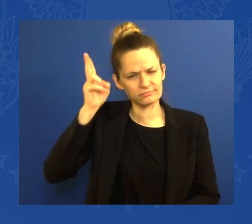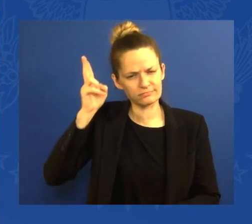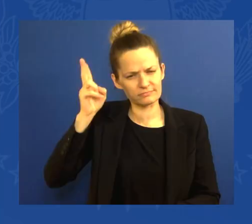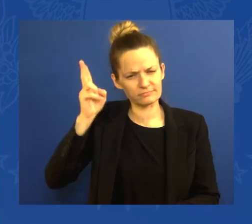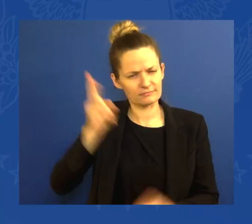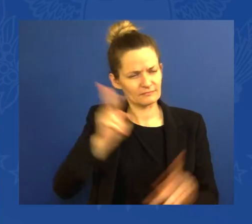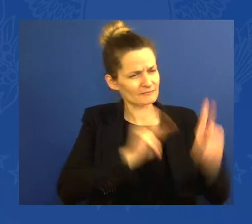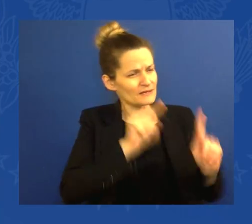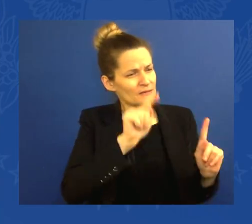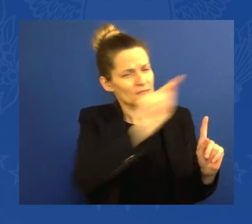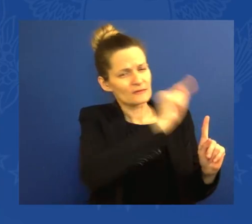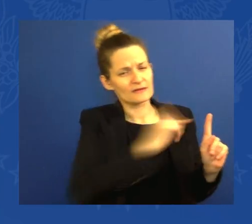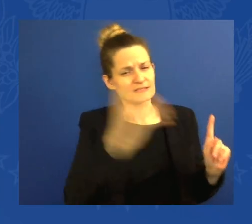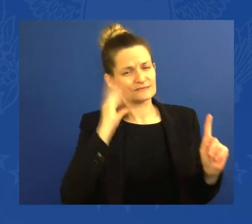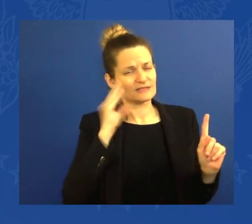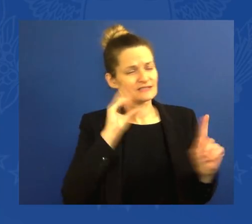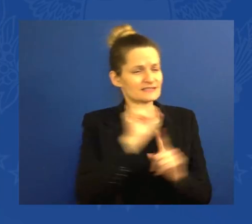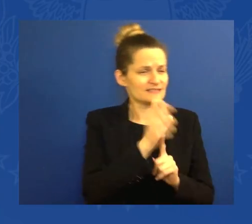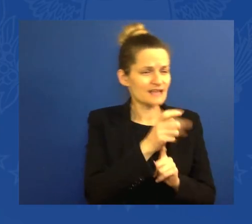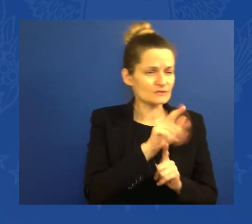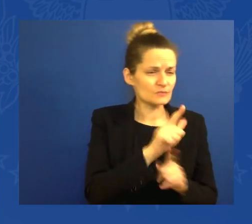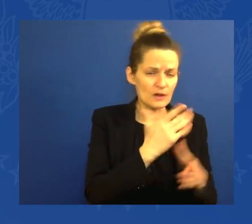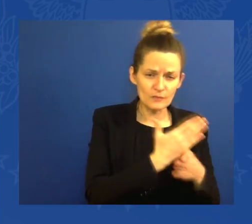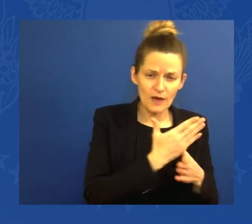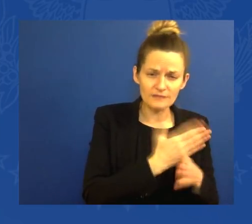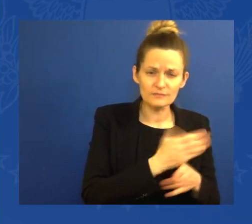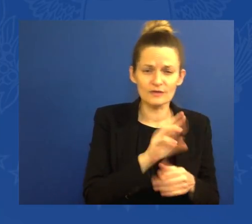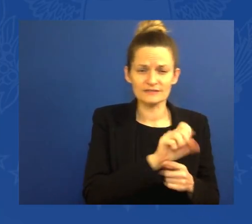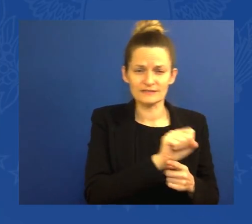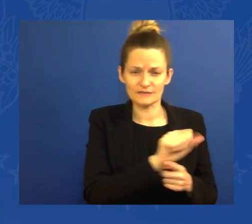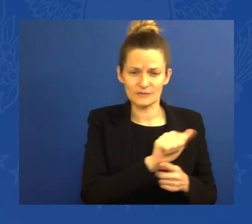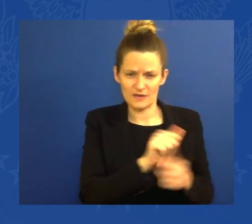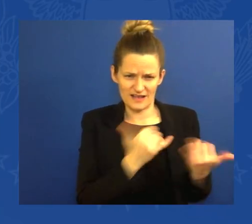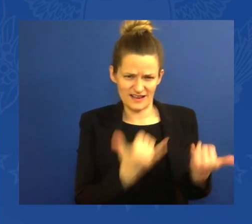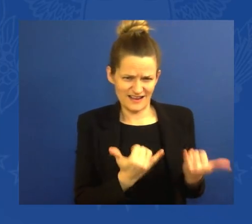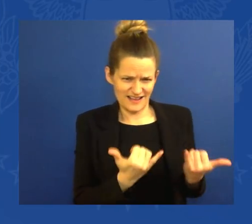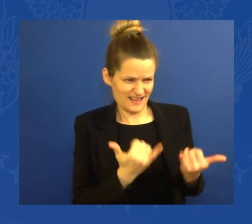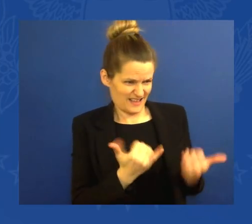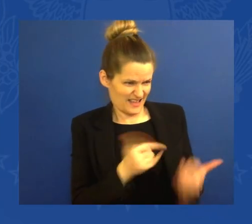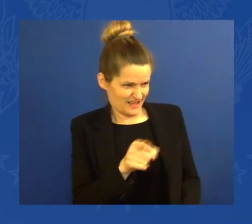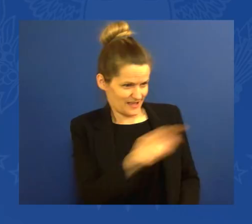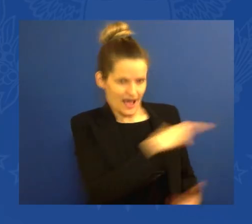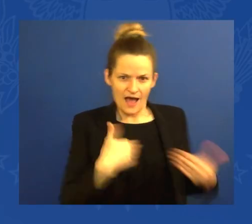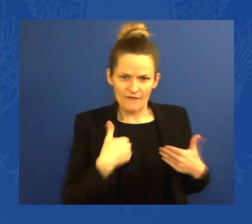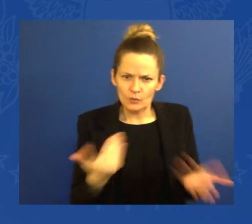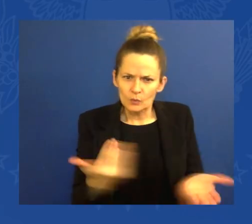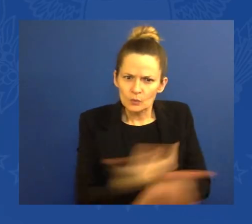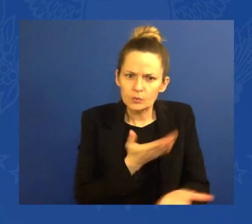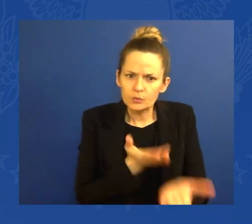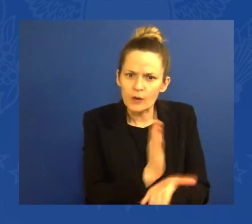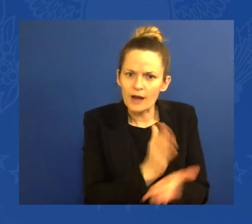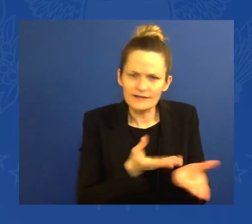that you did not have yesterday, and that's good news. And by the way, I'd also argue that it was also good